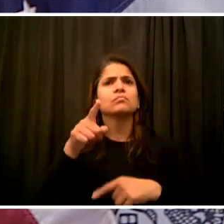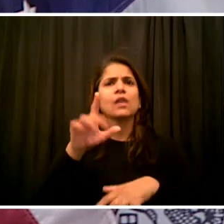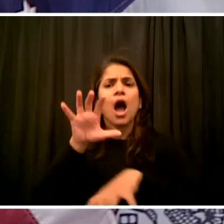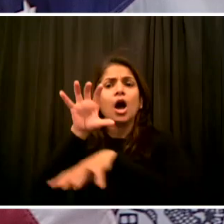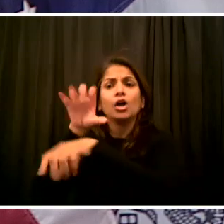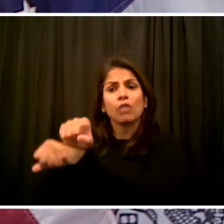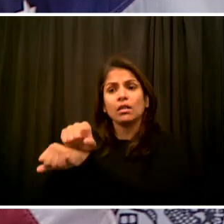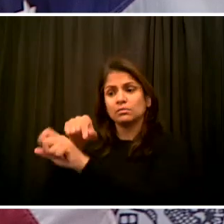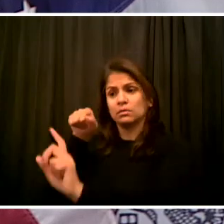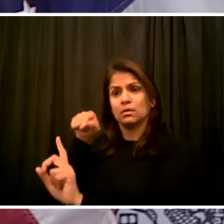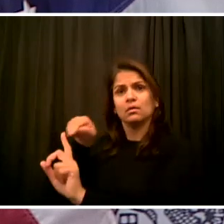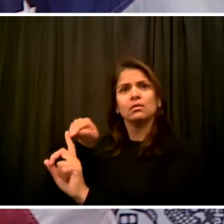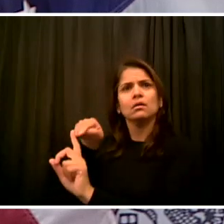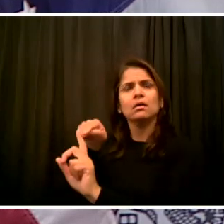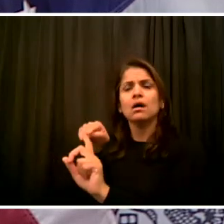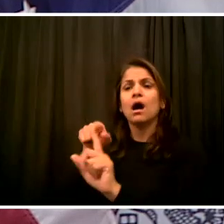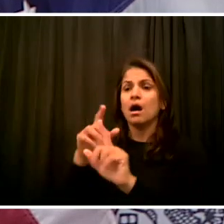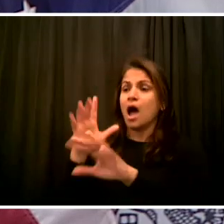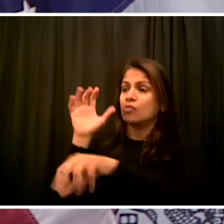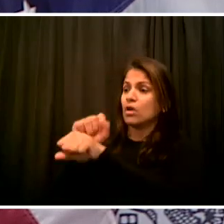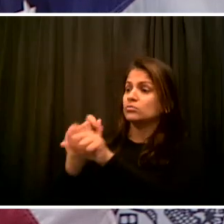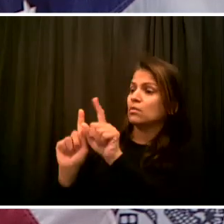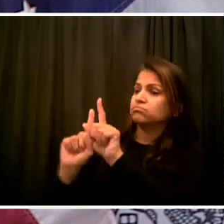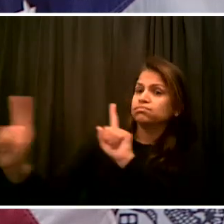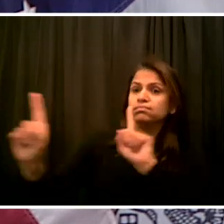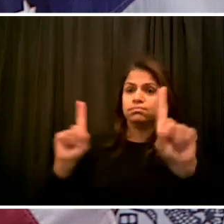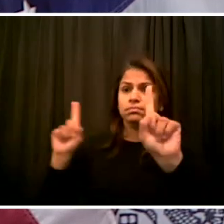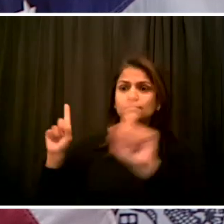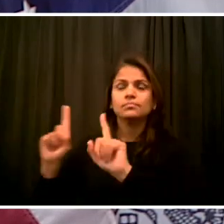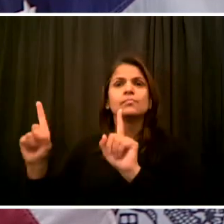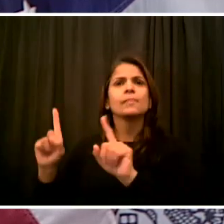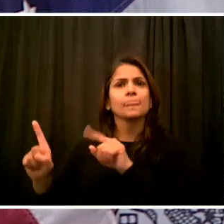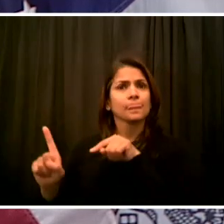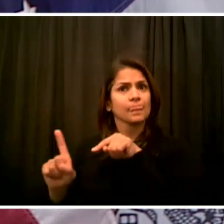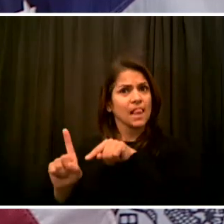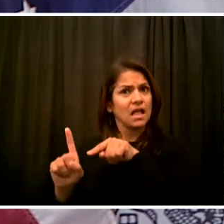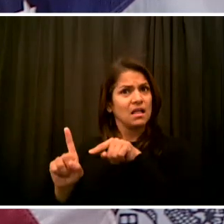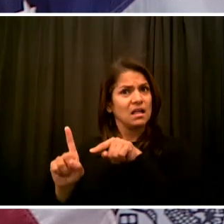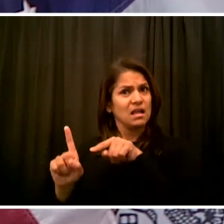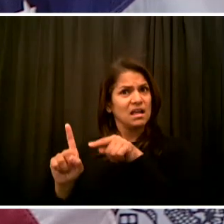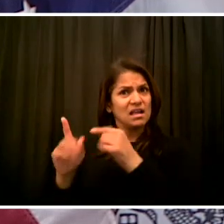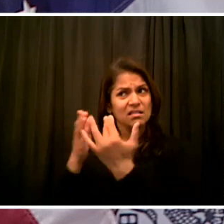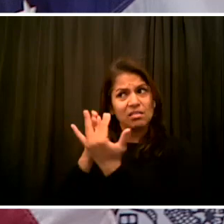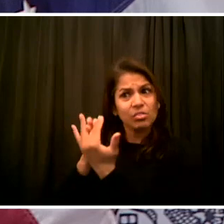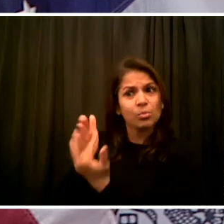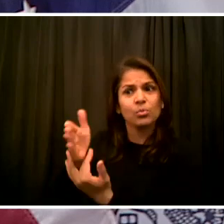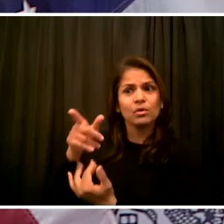DISTRICT ATTORNEYS AREN'T PRACTICING MOST SOCIAL DISTANCING. MAYBE COMMISSIONER SHEA CAN ALSO ADDRESS